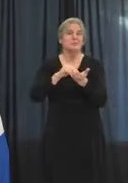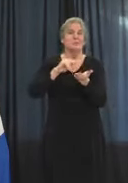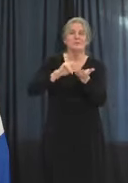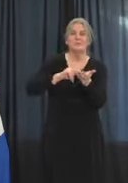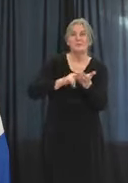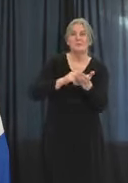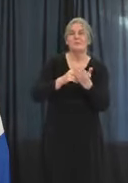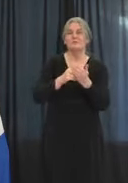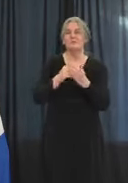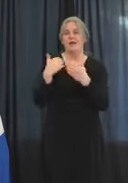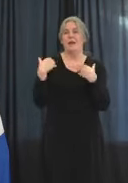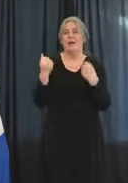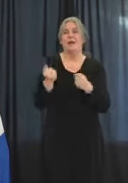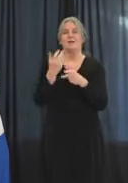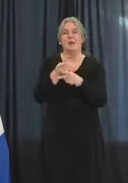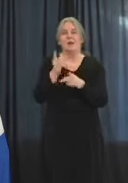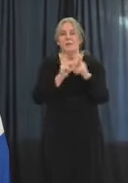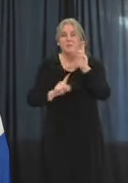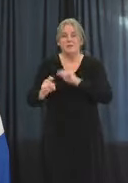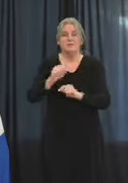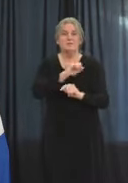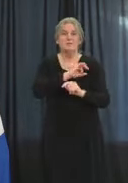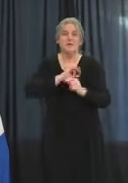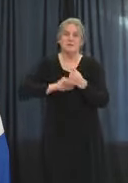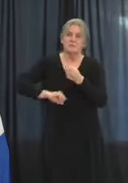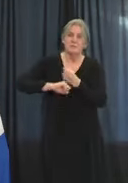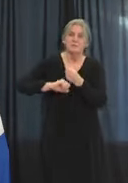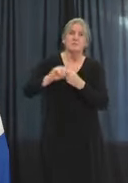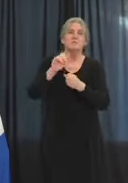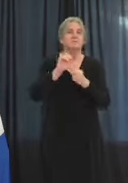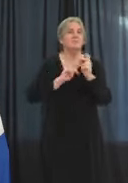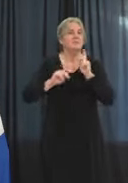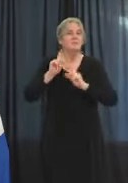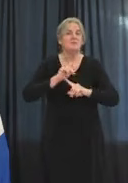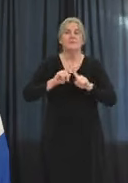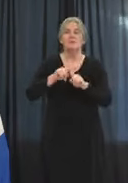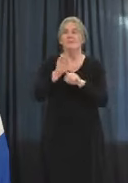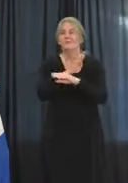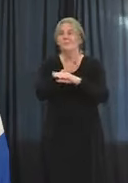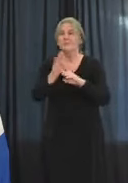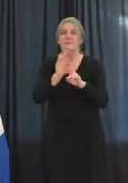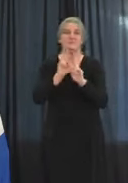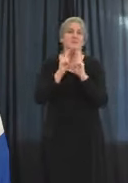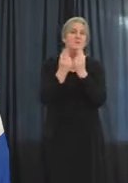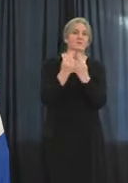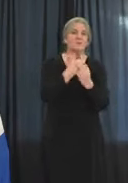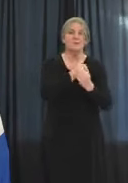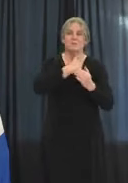nurses, healthcare providers, support staff, business owners, employers, employees, union